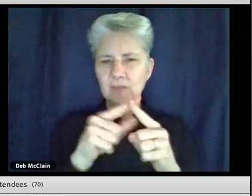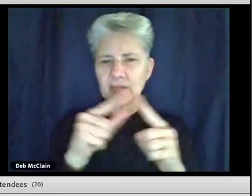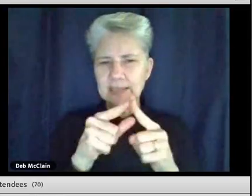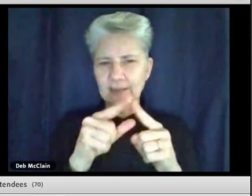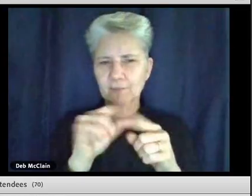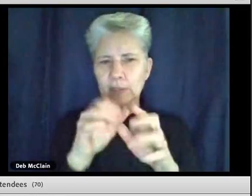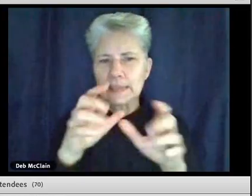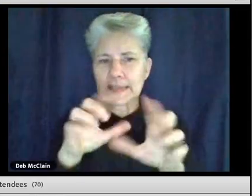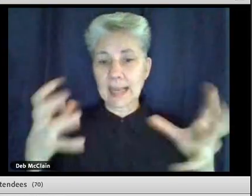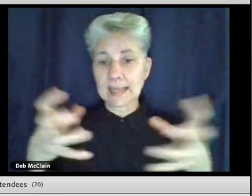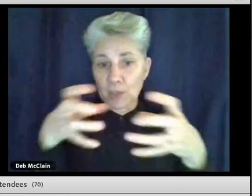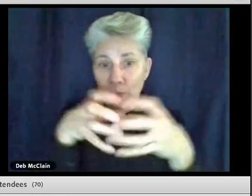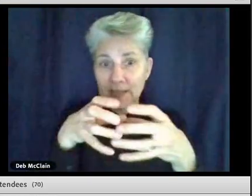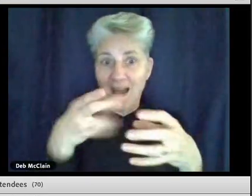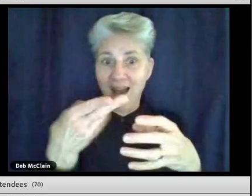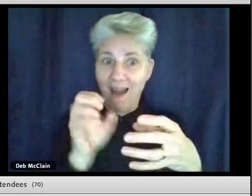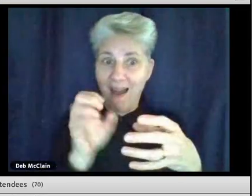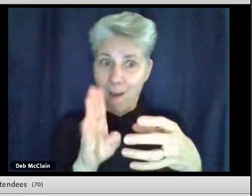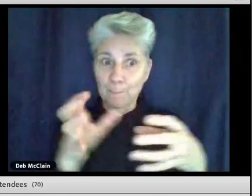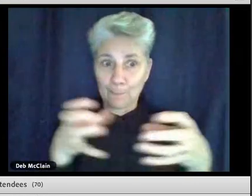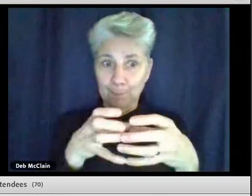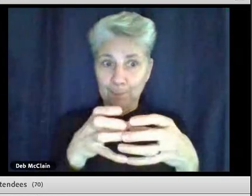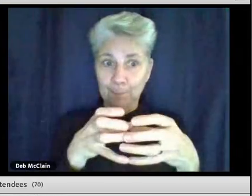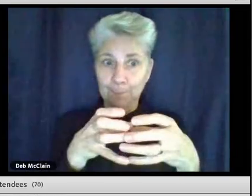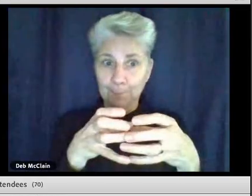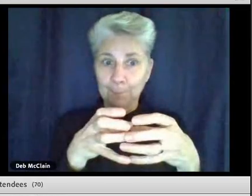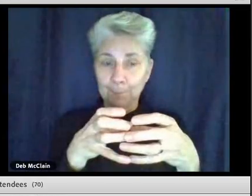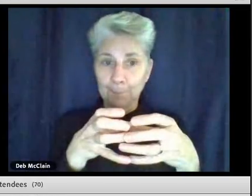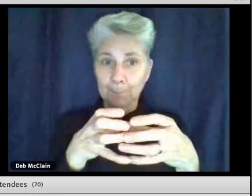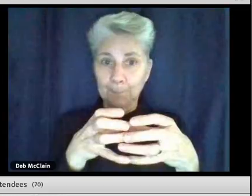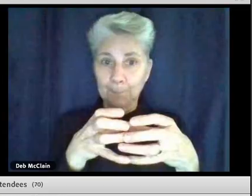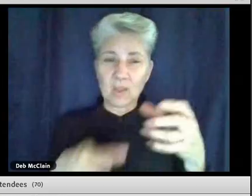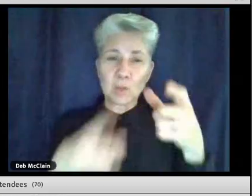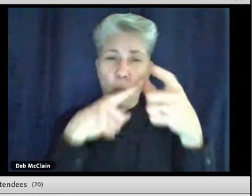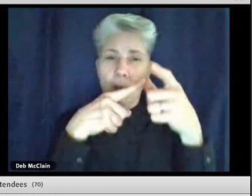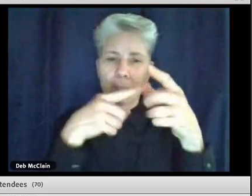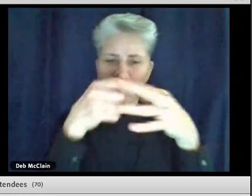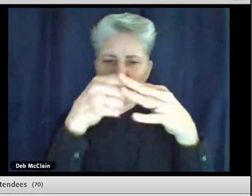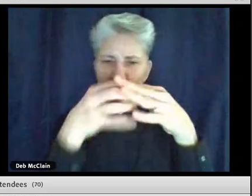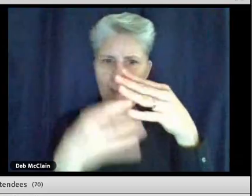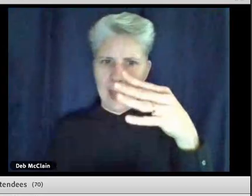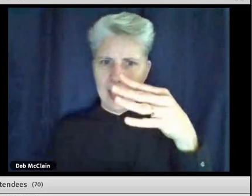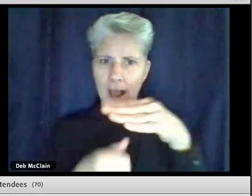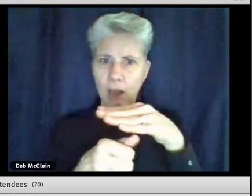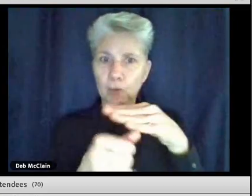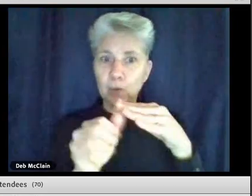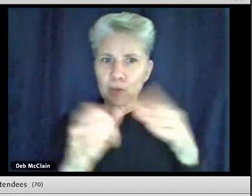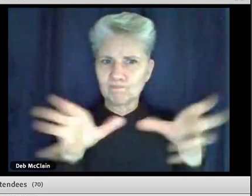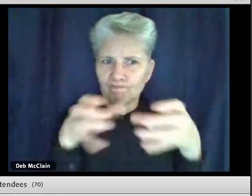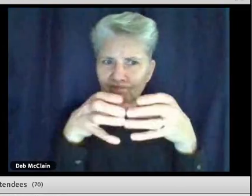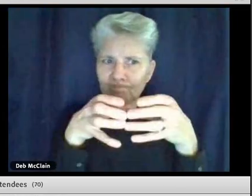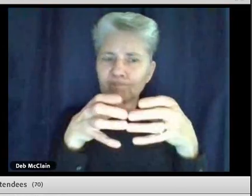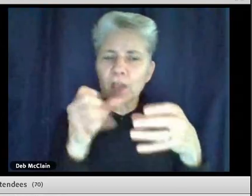listed under them so it's more like a hub, so this is advice and online resources for public libraries.